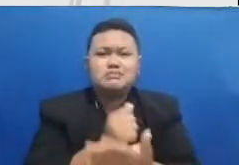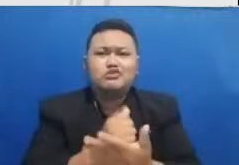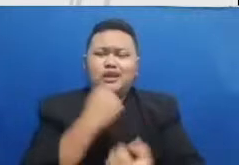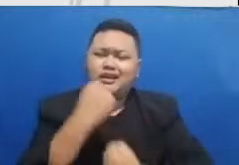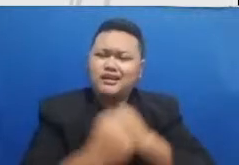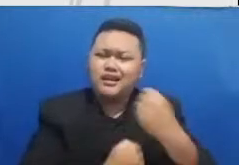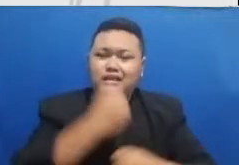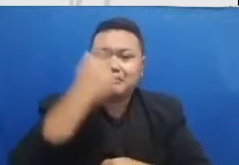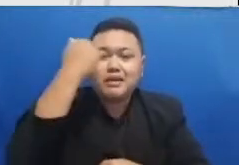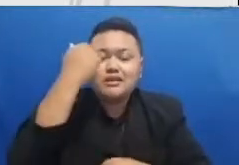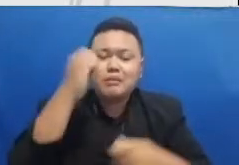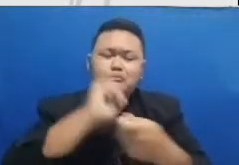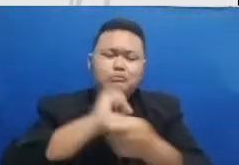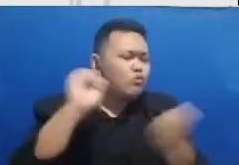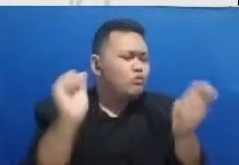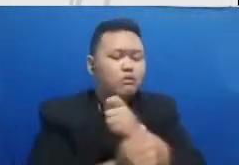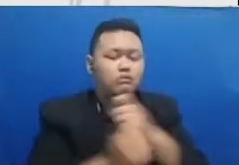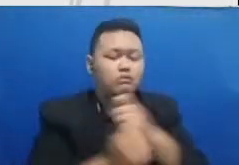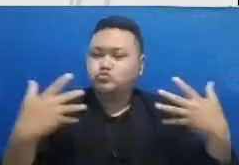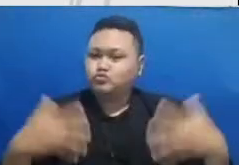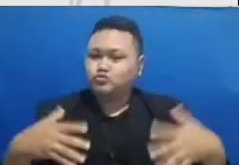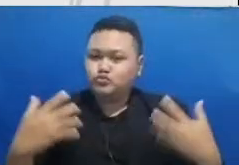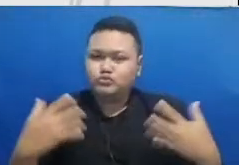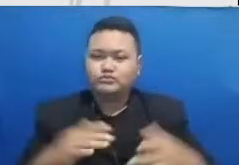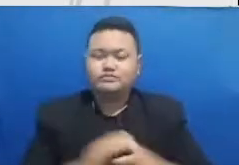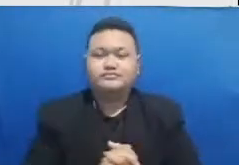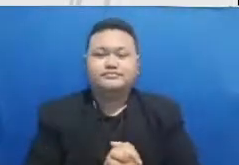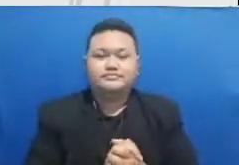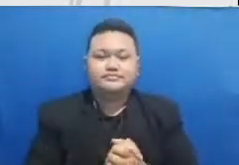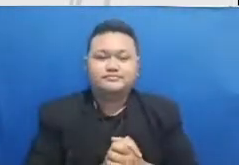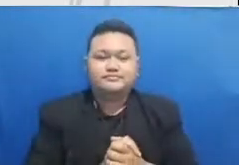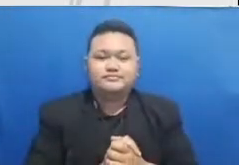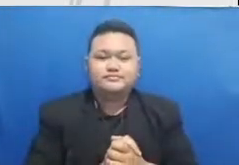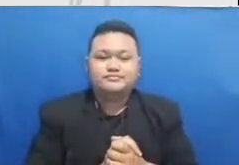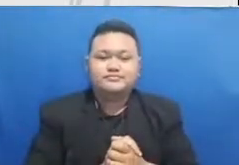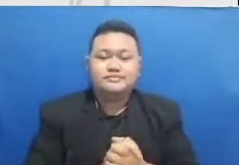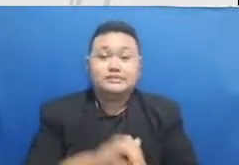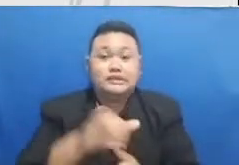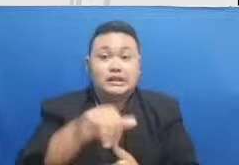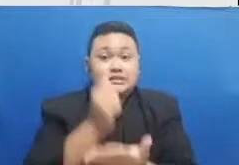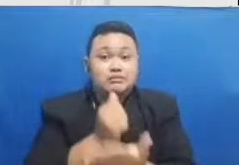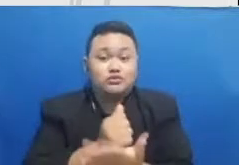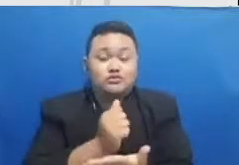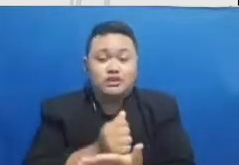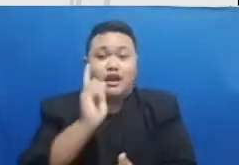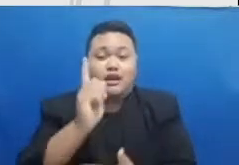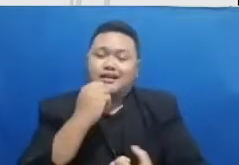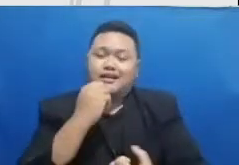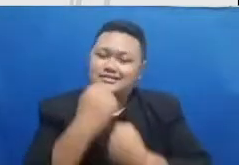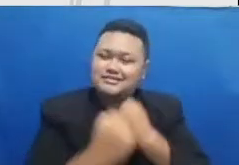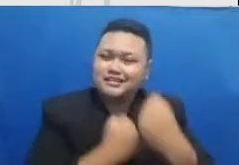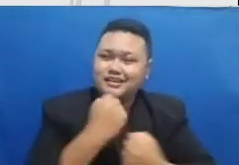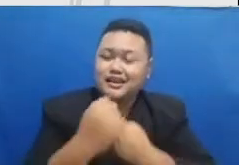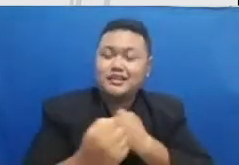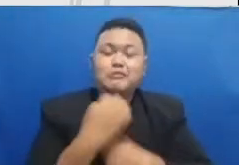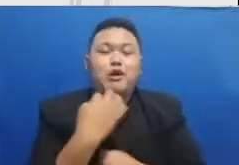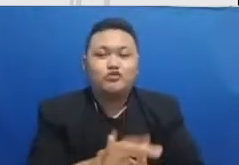already there. There are already new activities, not just enrichment of activities that